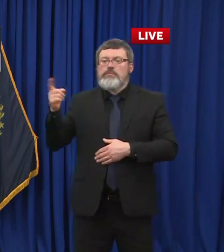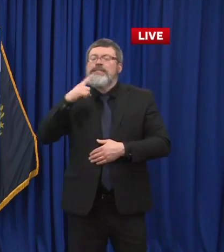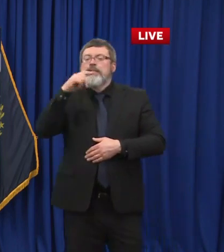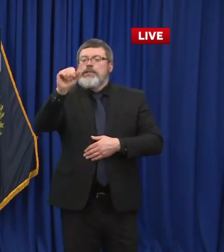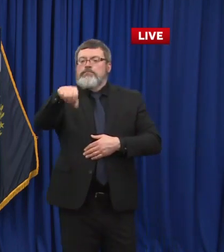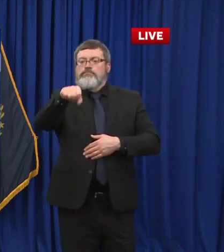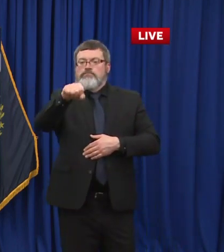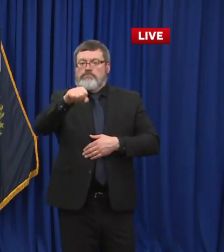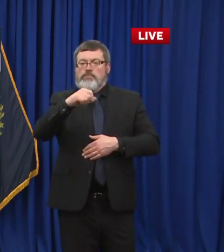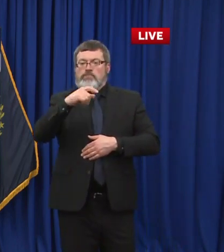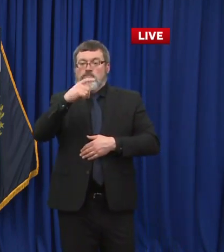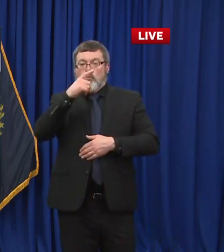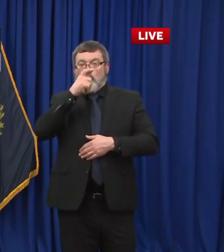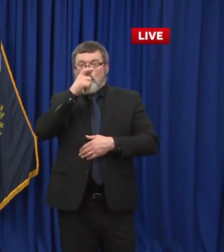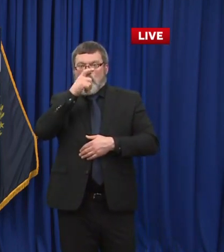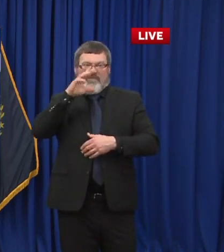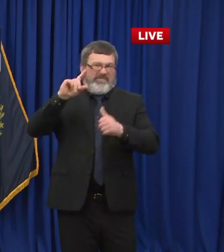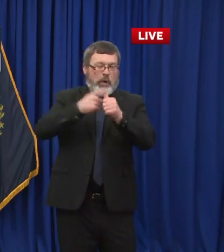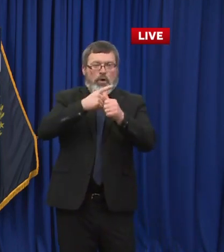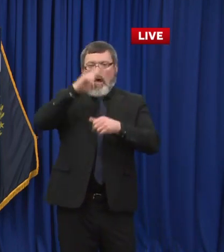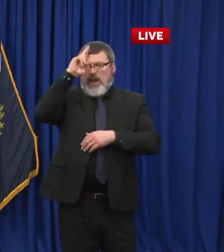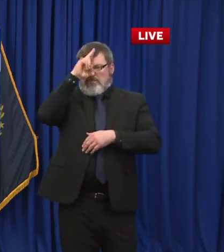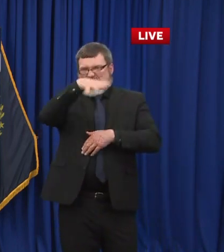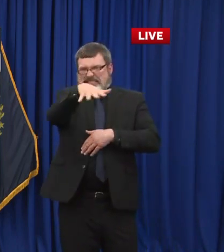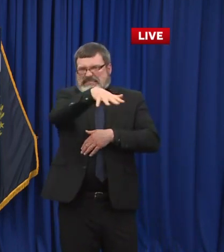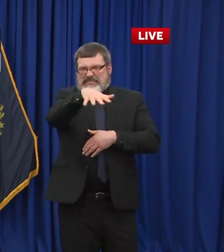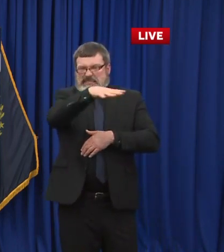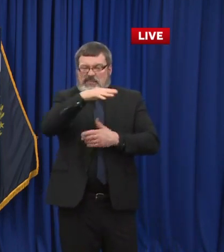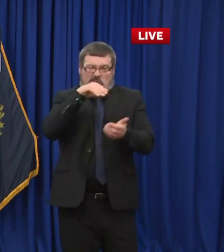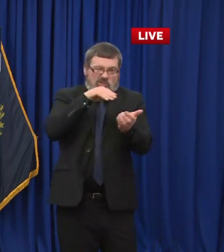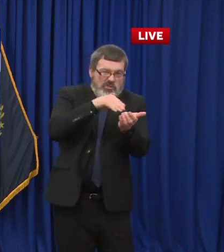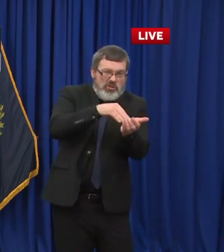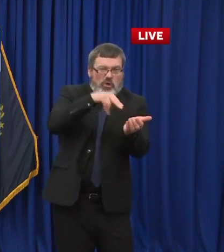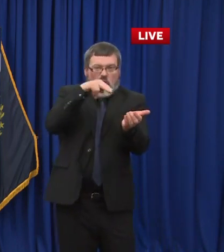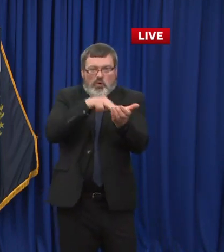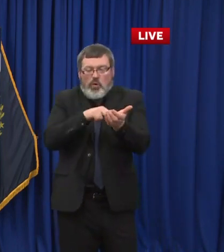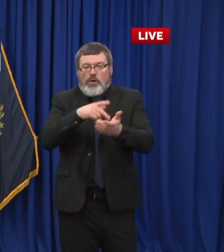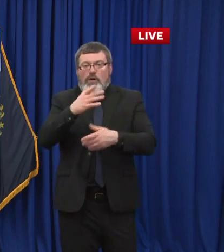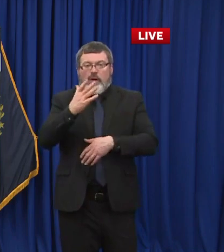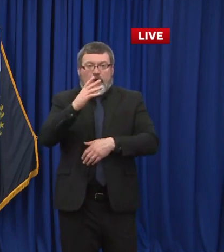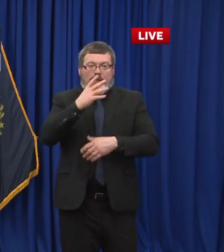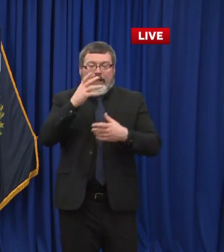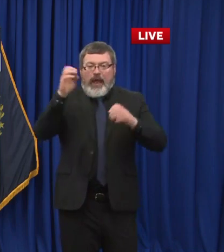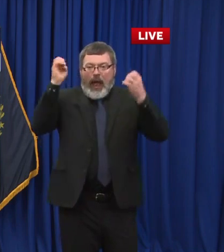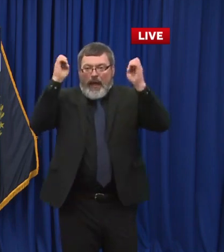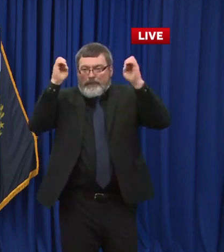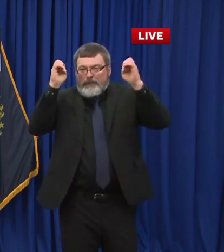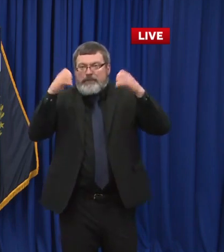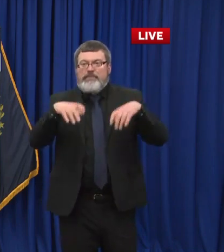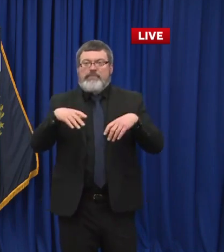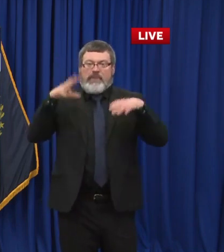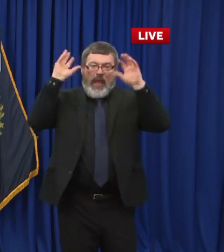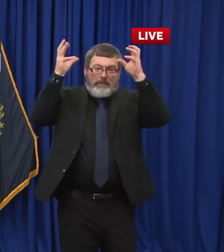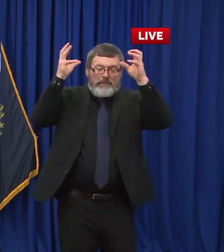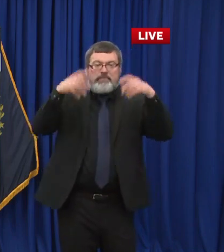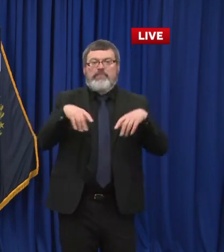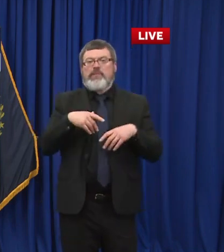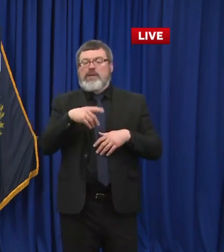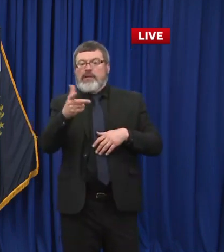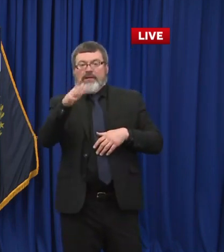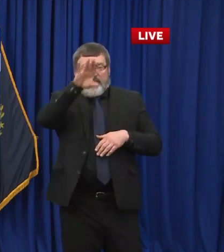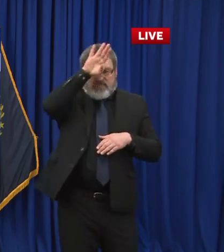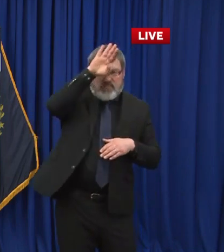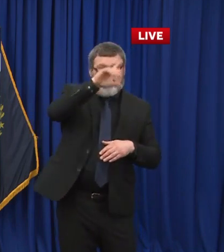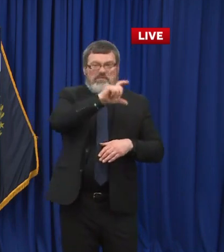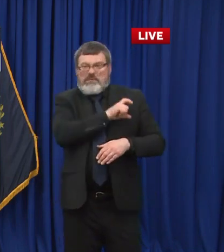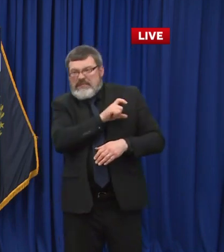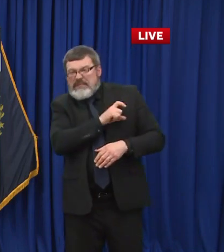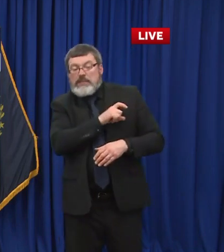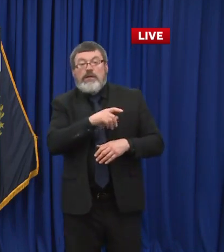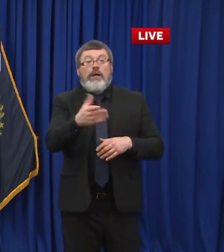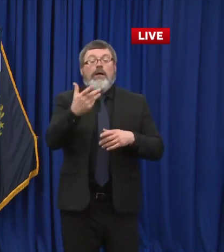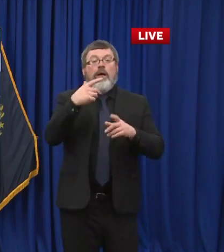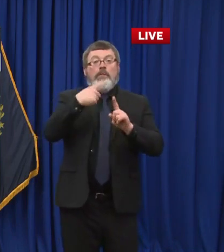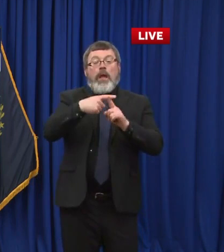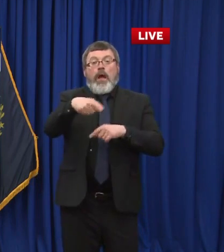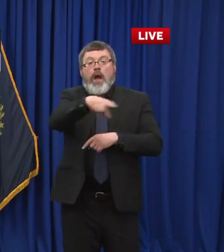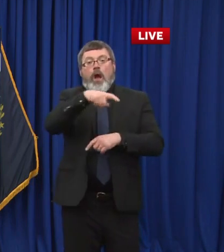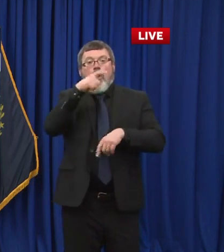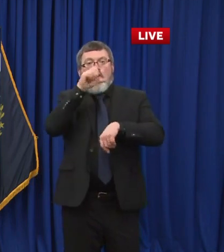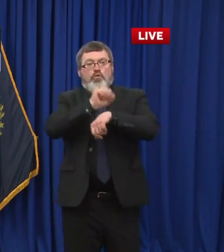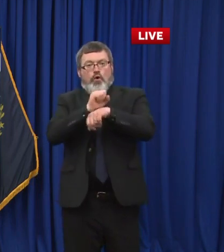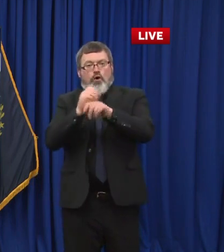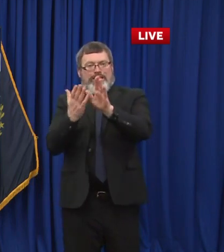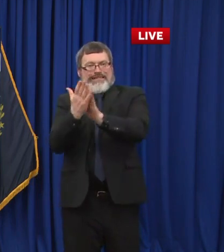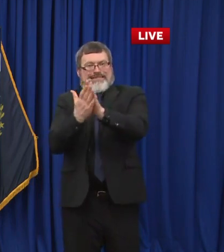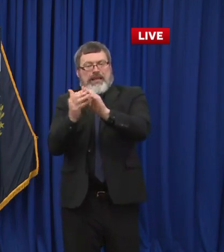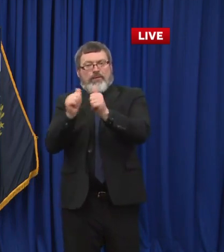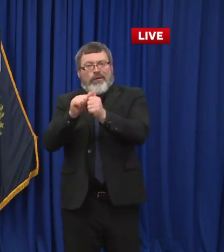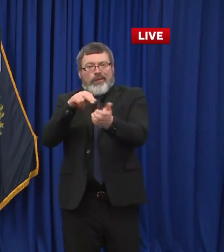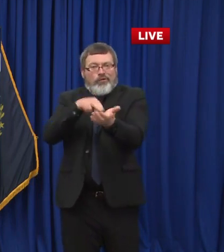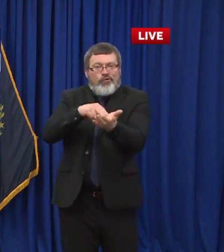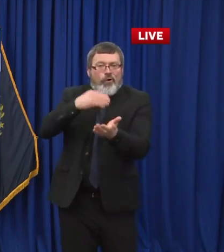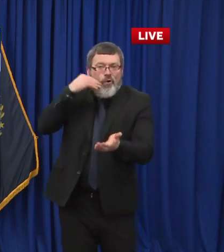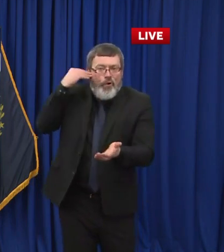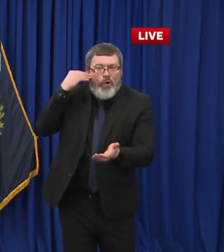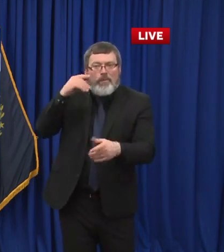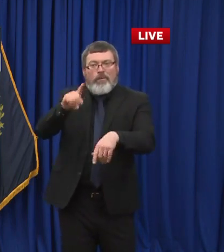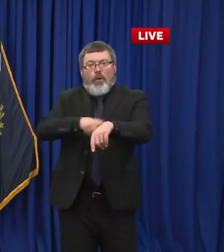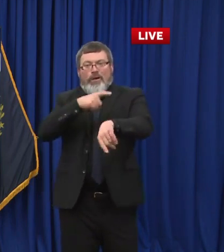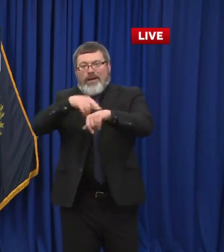GOV. SUNUN WHEN THE FIRST PFIZER DOSES ARRIVE, PRIMARILY THEY WILL BE GOING TO HOSPITALS AND THE DOCTORS AND NURSES ON THE FRONT LINES IN SOME OF OUR HIGHEST RISK SETTINGS.